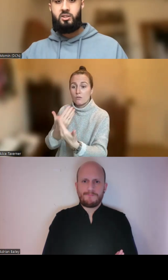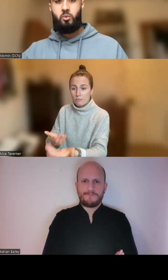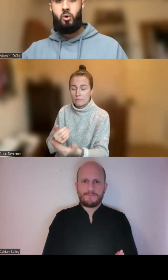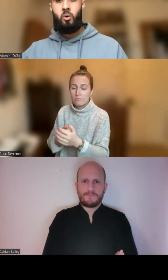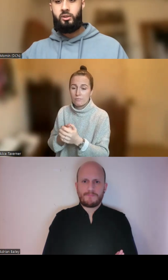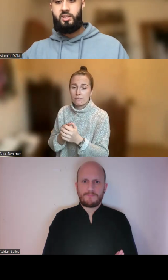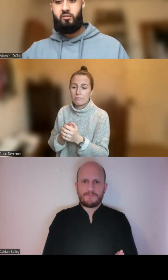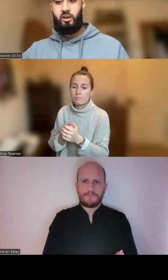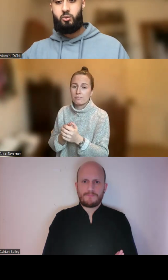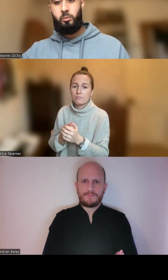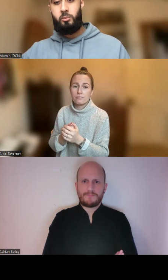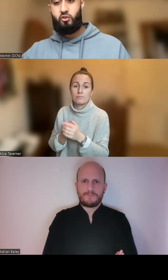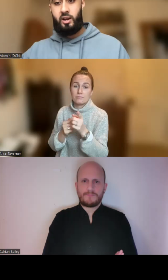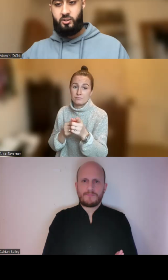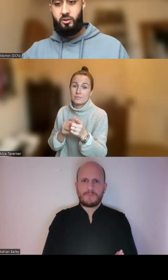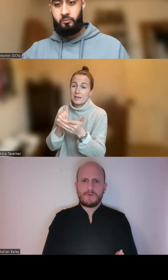That's what all these adverts will be trying to do.